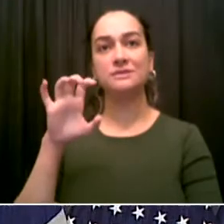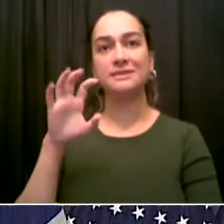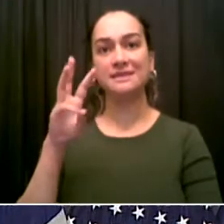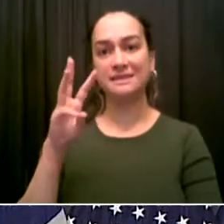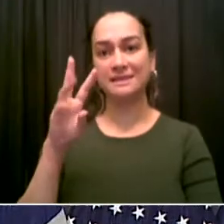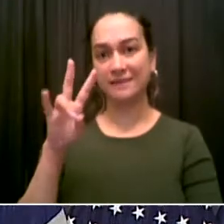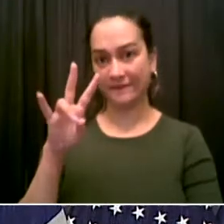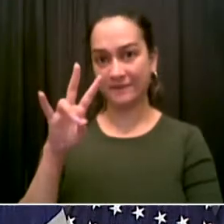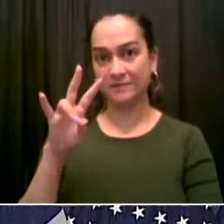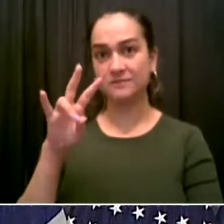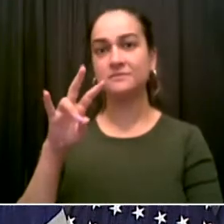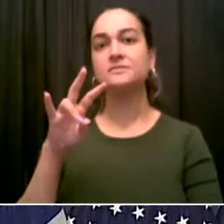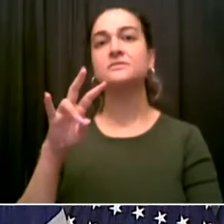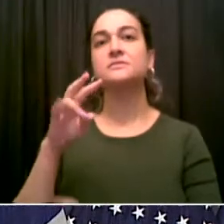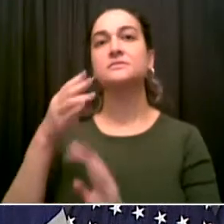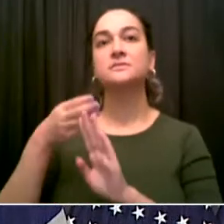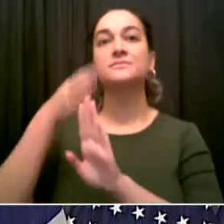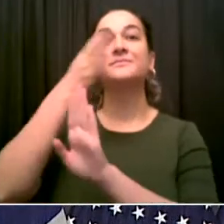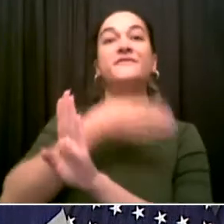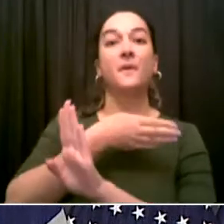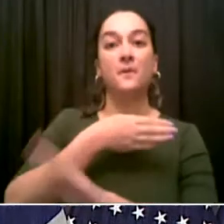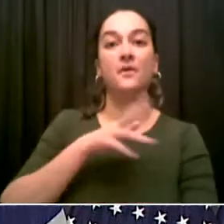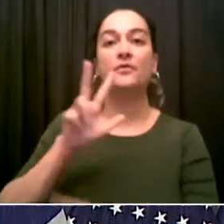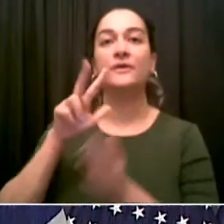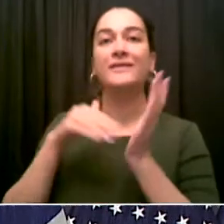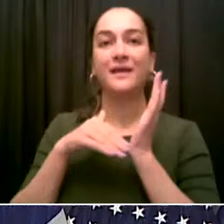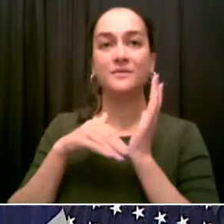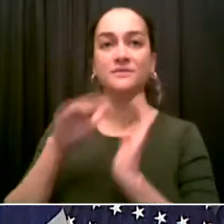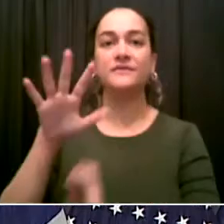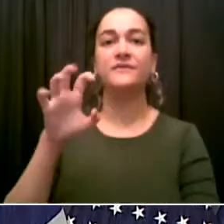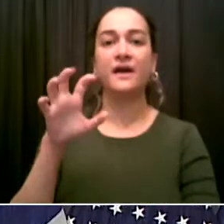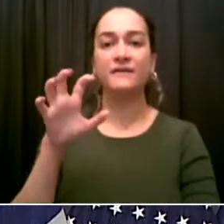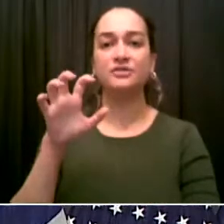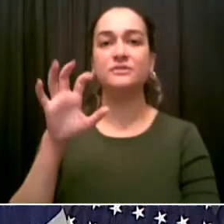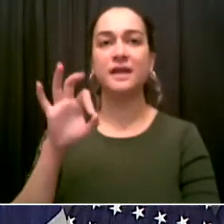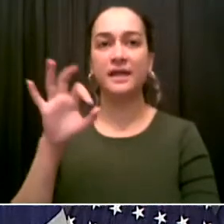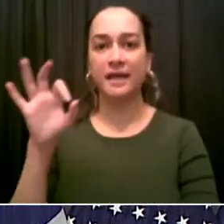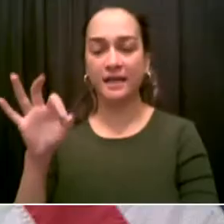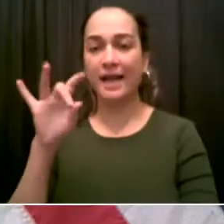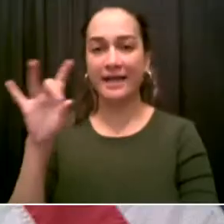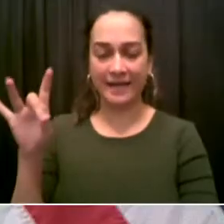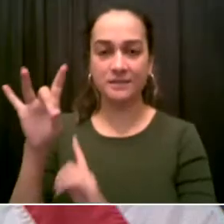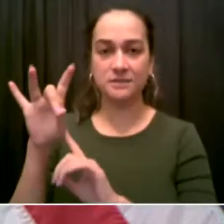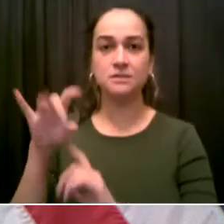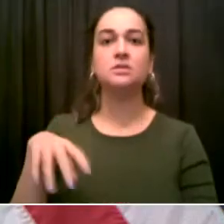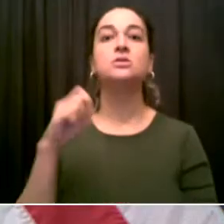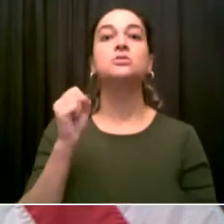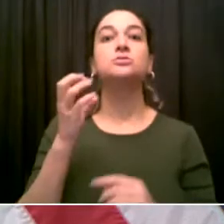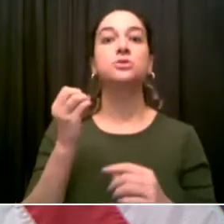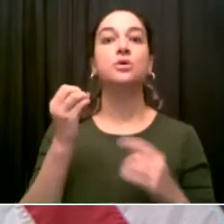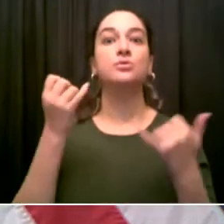YEAWAR S 3357. THE NUMBER PRIOR